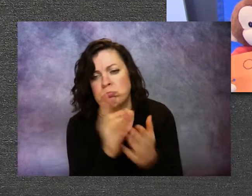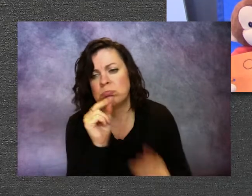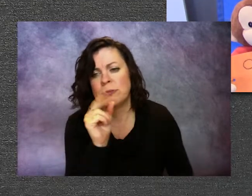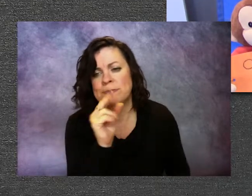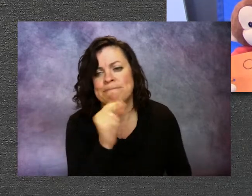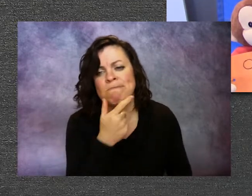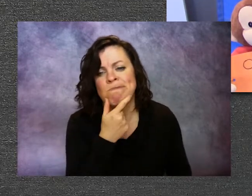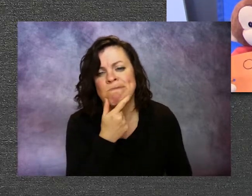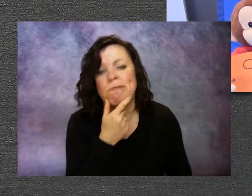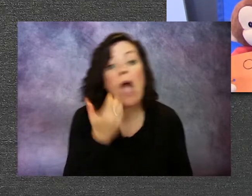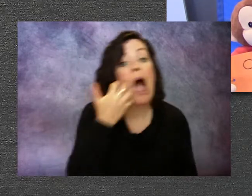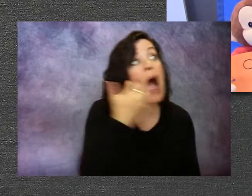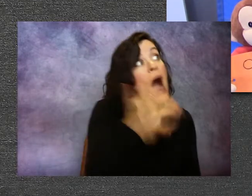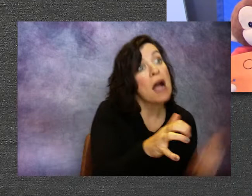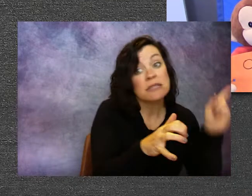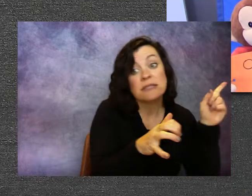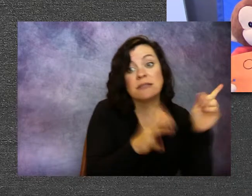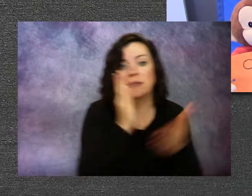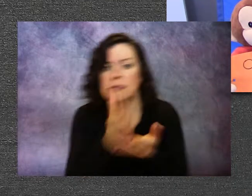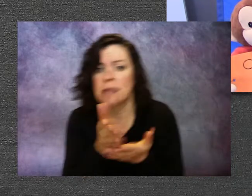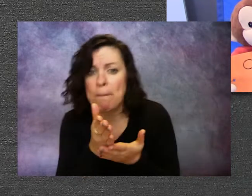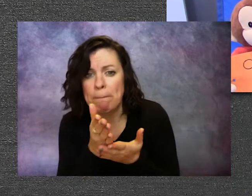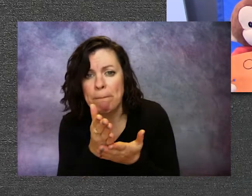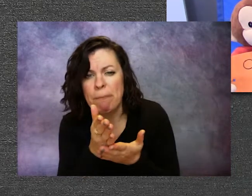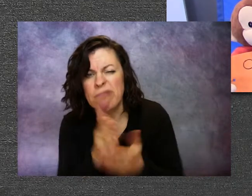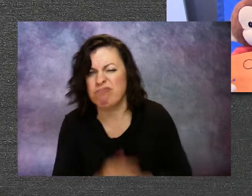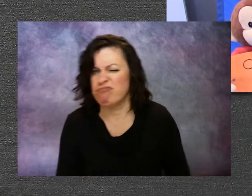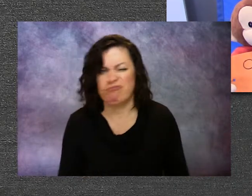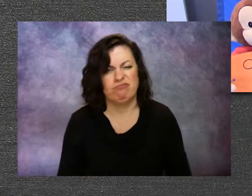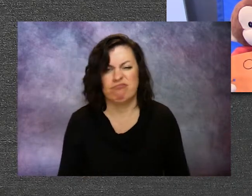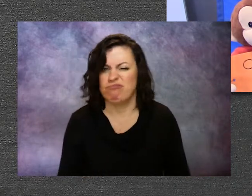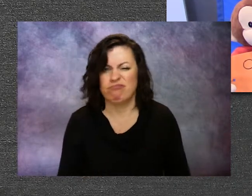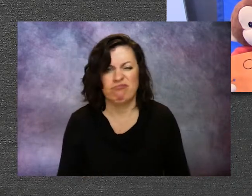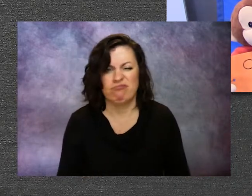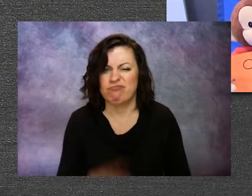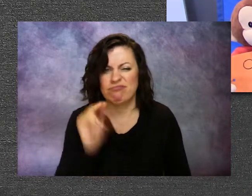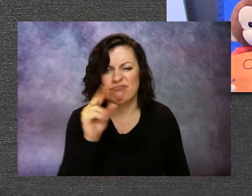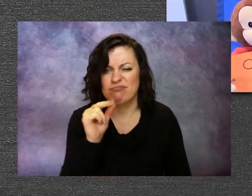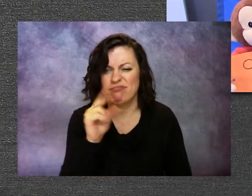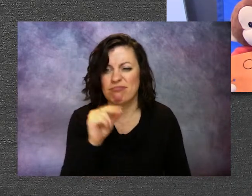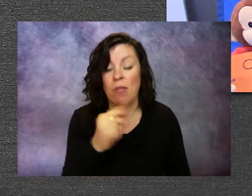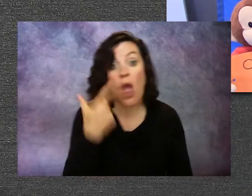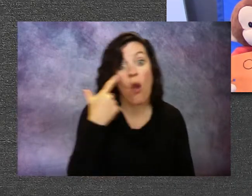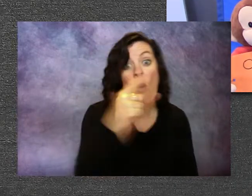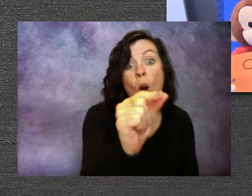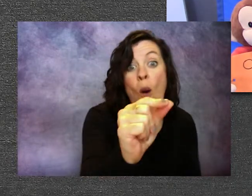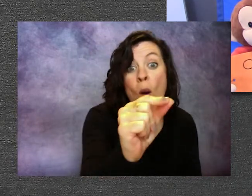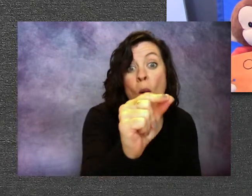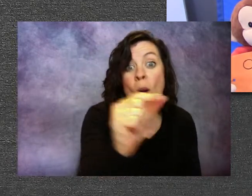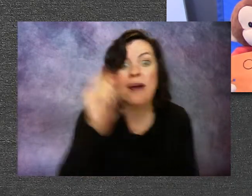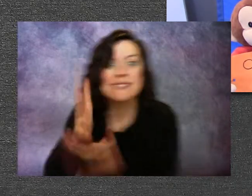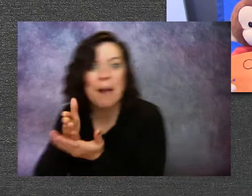Hot, stop. Nope. Go, stop.